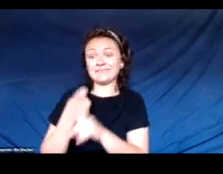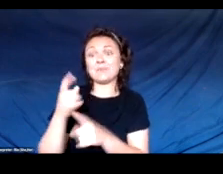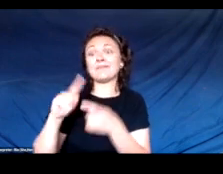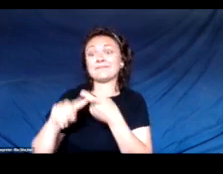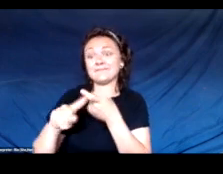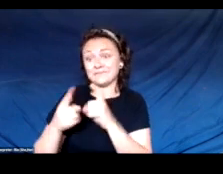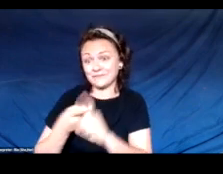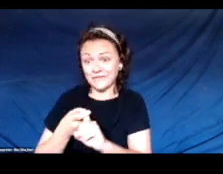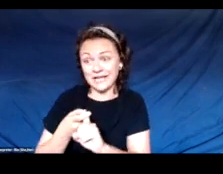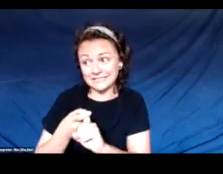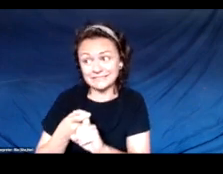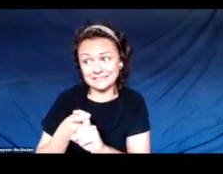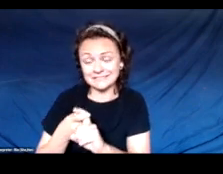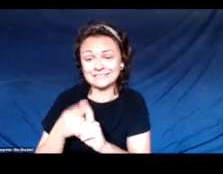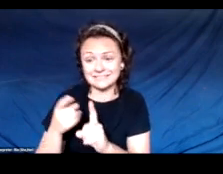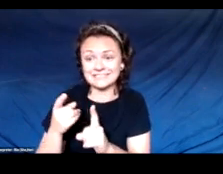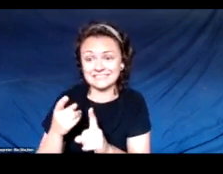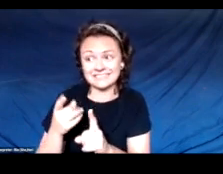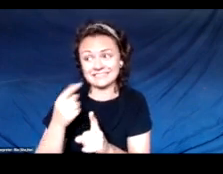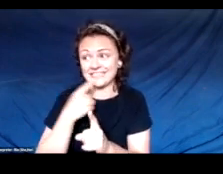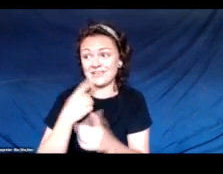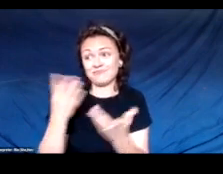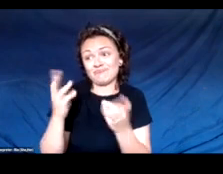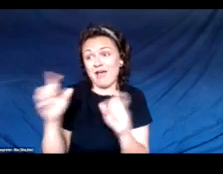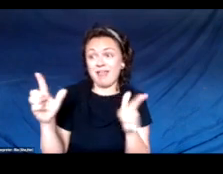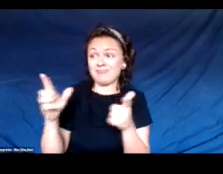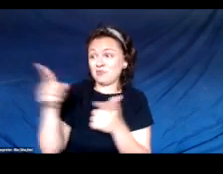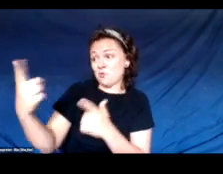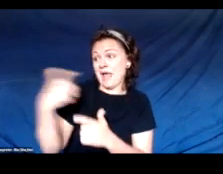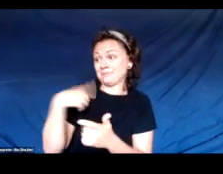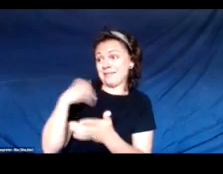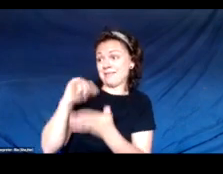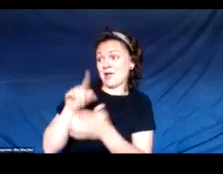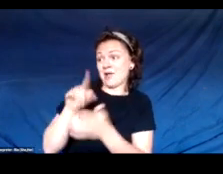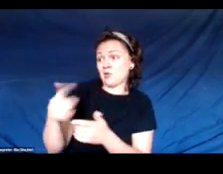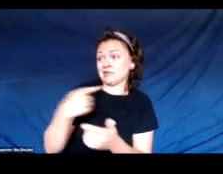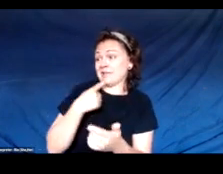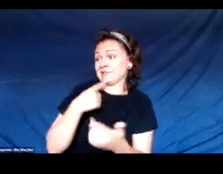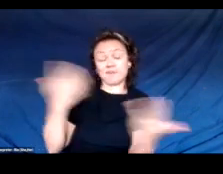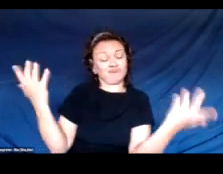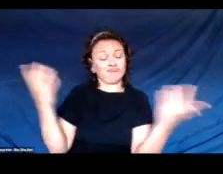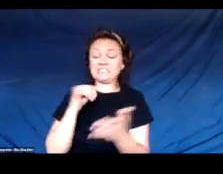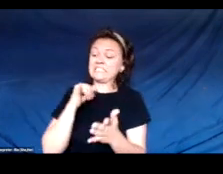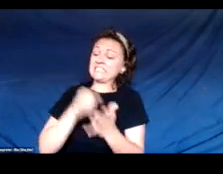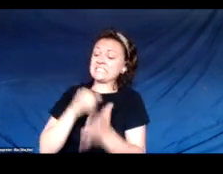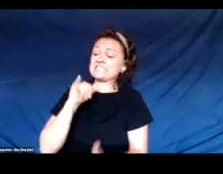It is what it is and it's our lives.